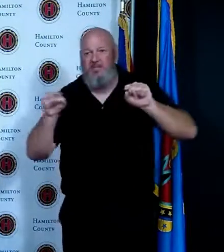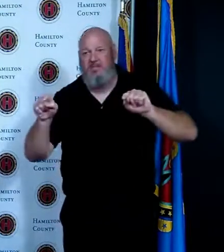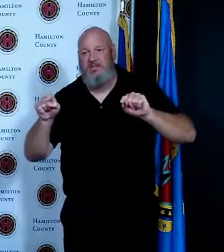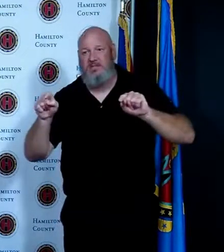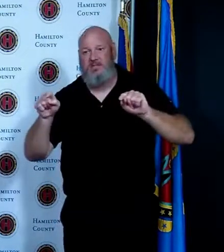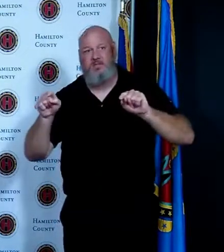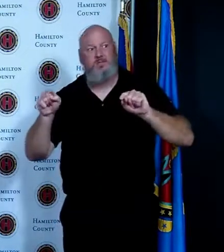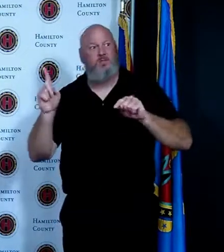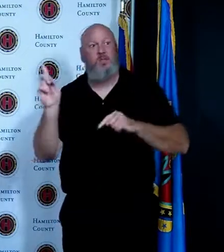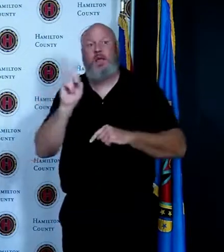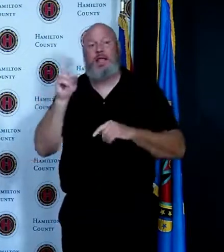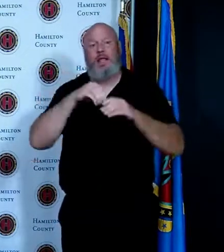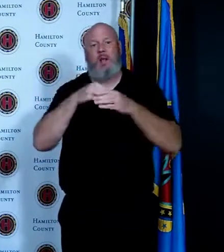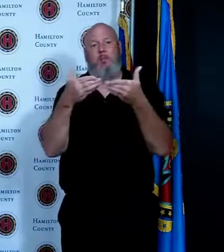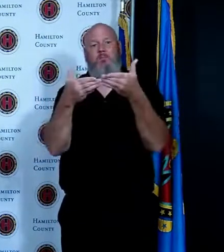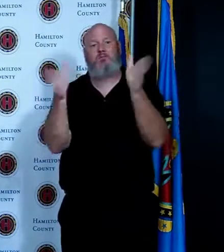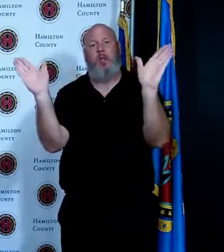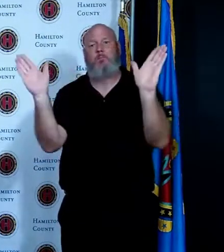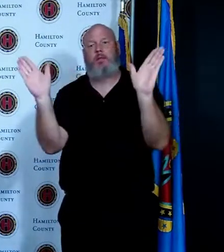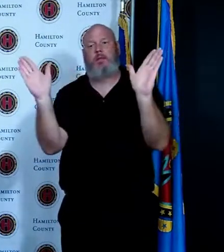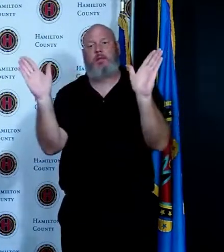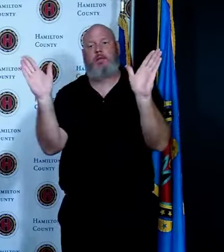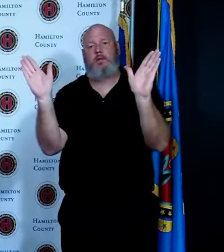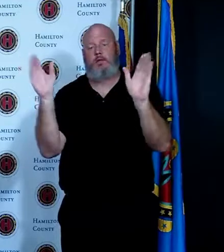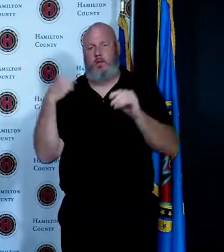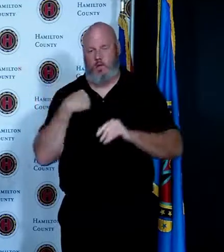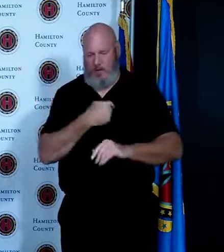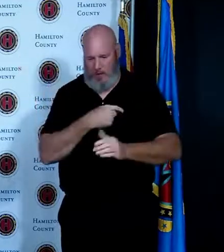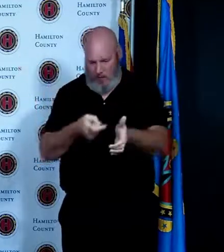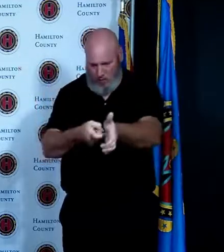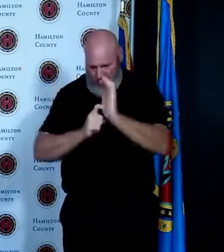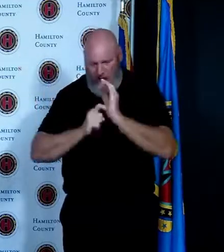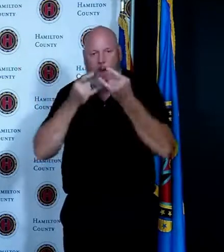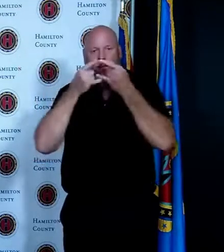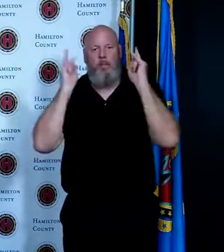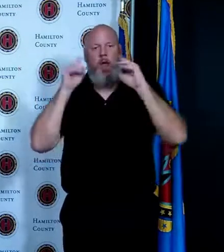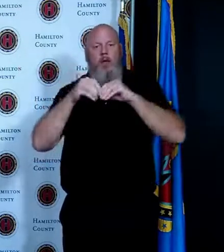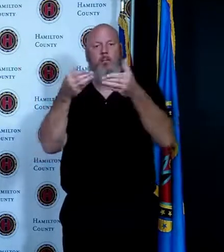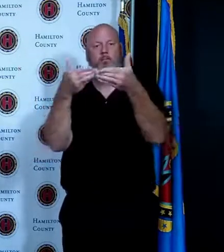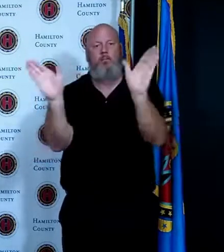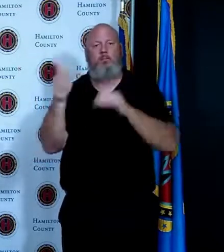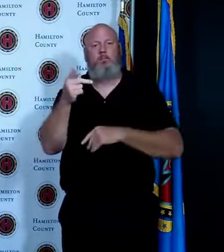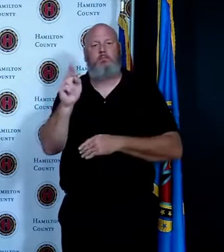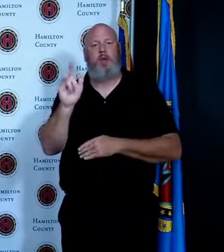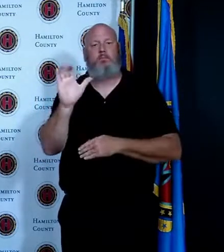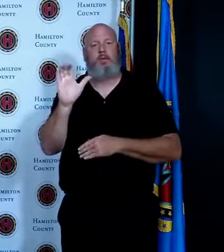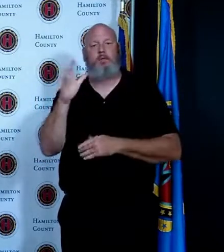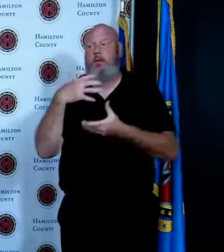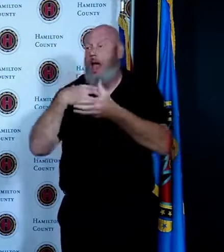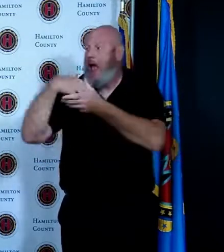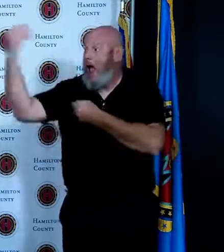wore masks we would see a dramatic reduction in the spread of Covid-19 mask